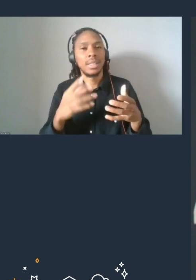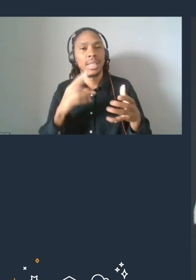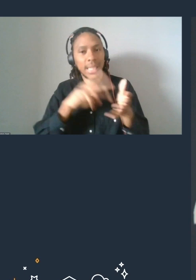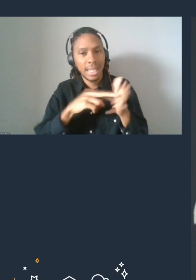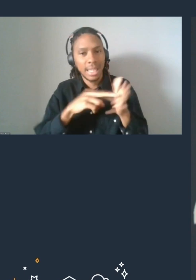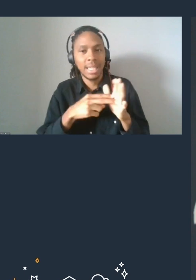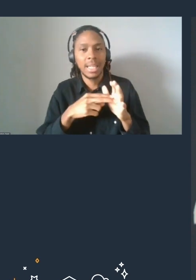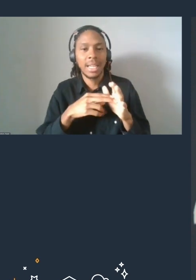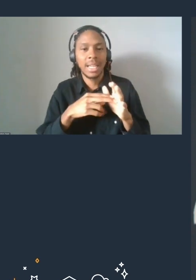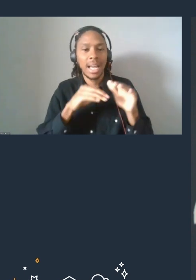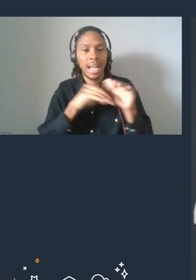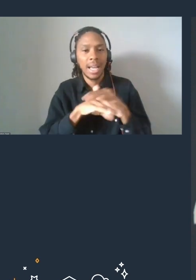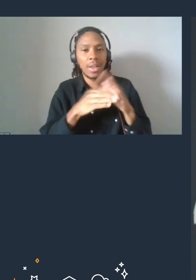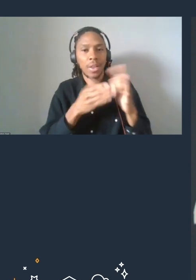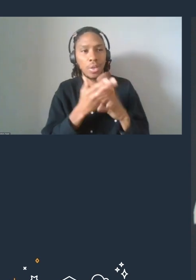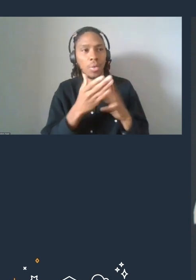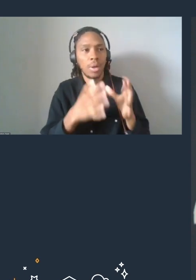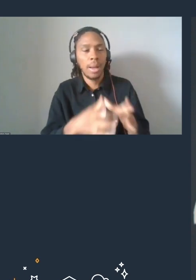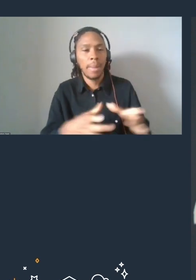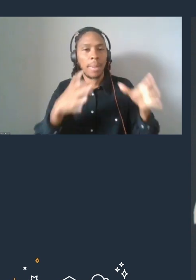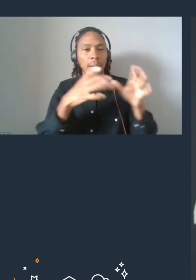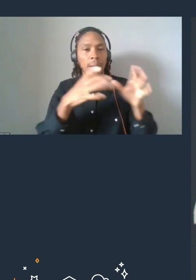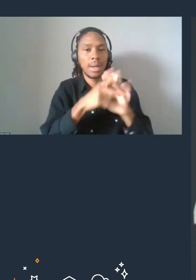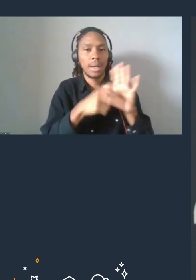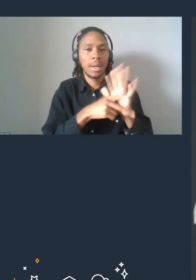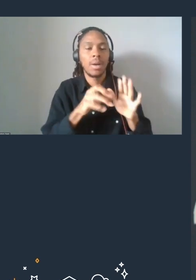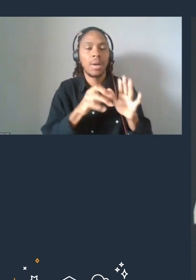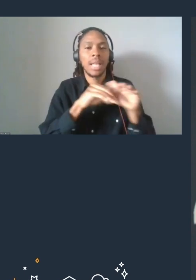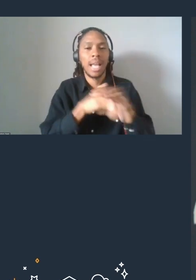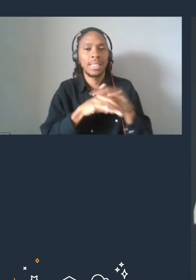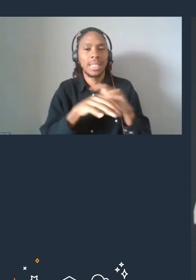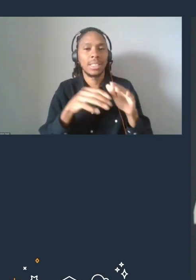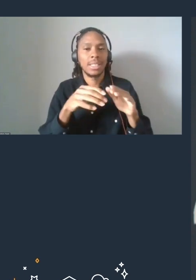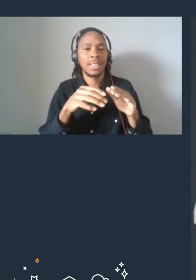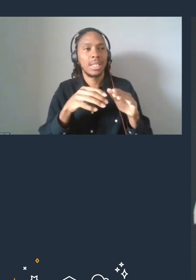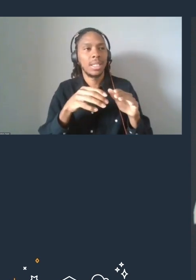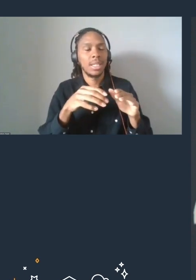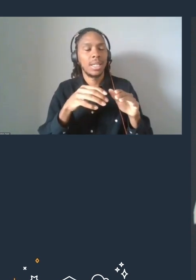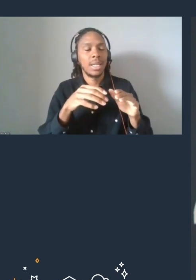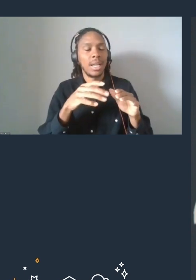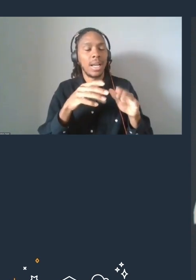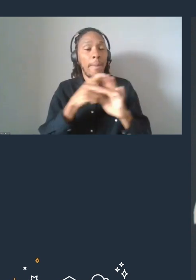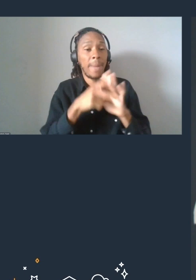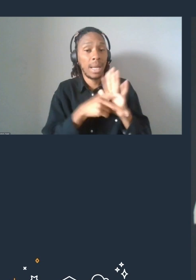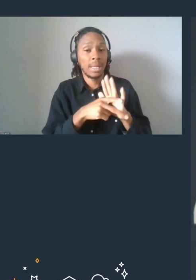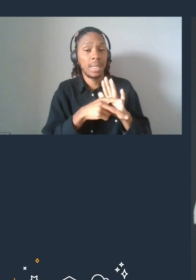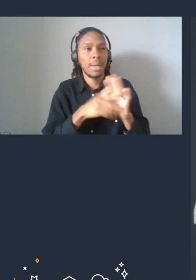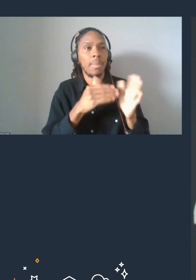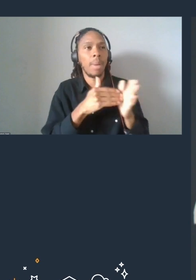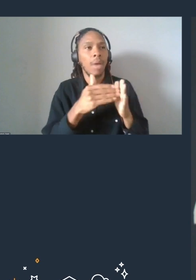through the bucket policies or the access point policy, but they often wanted some kind of guide to tell them